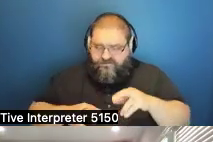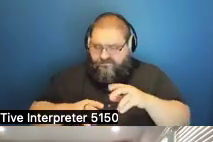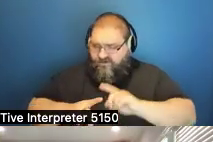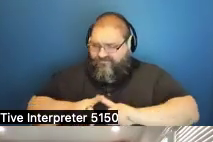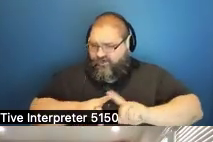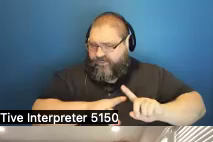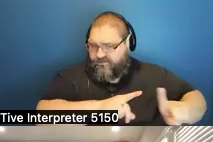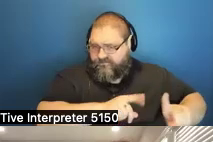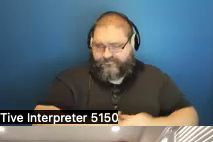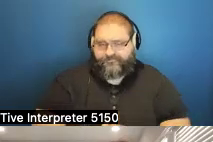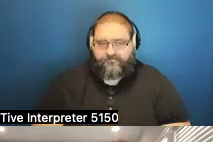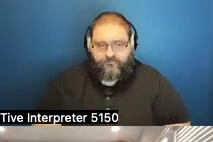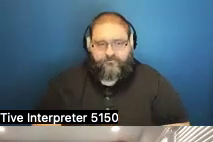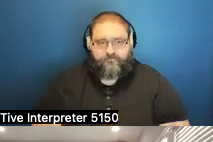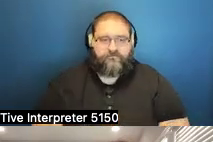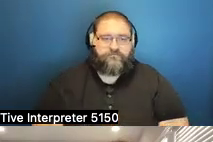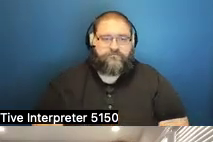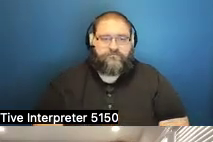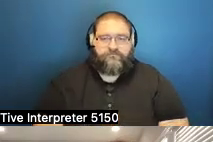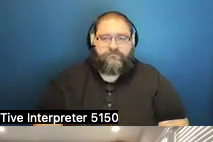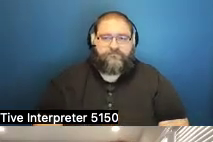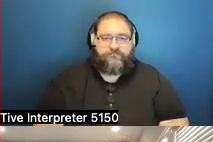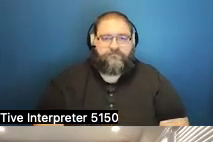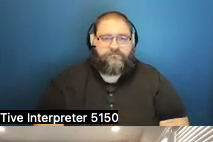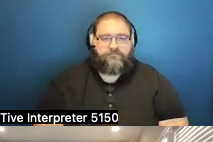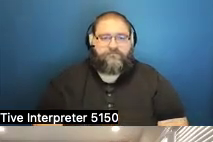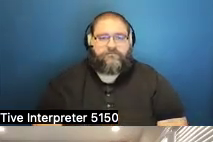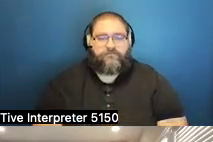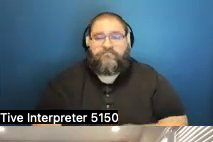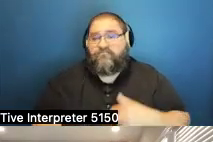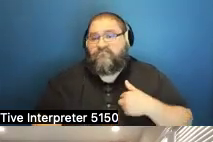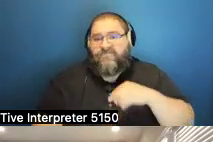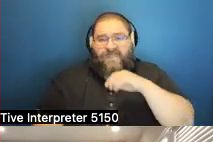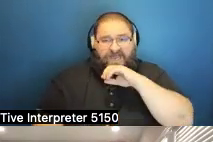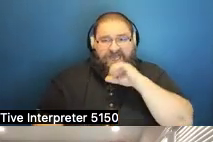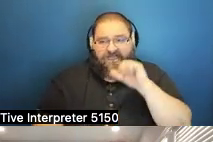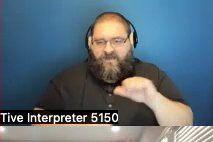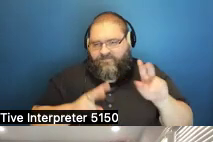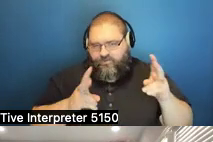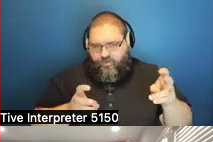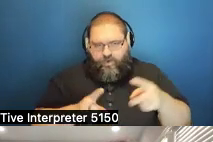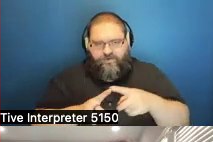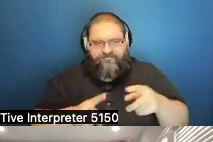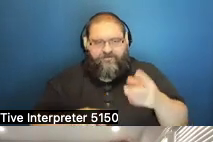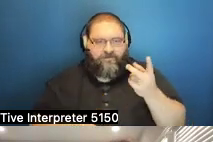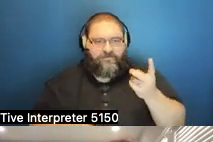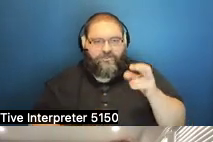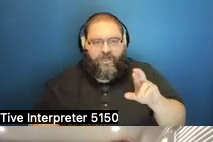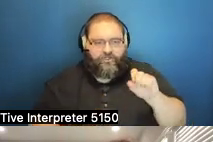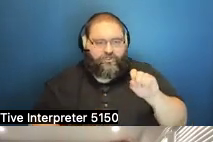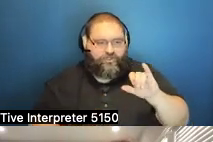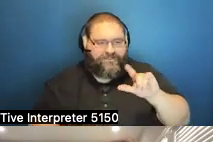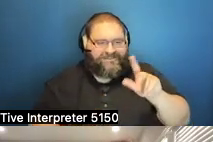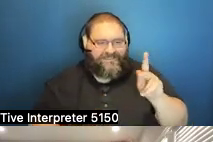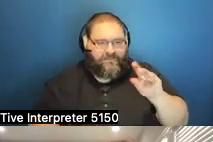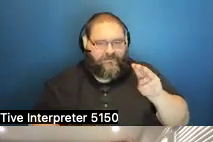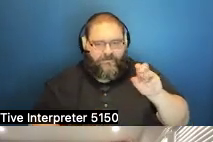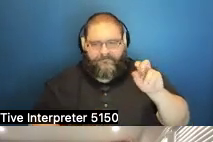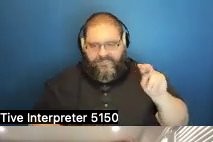19:51:34 I love this quote from Dr. Sirkmeyer, because it had, like,